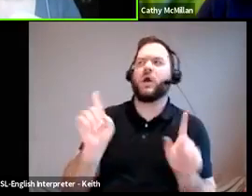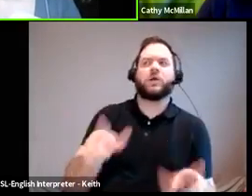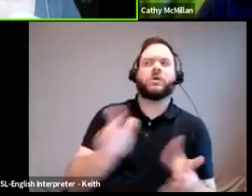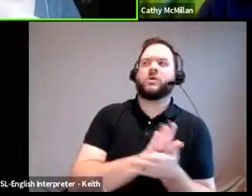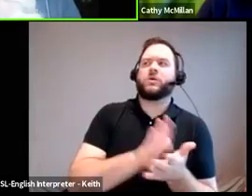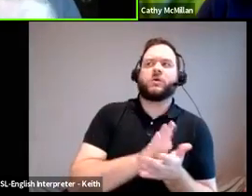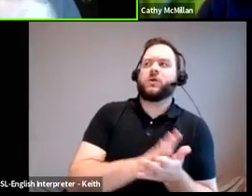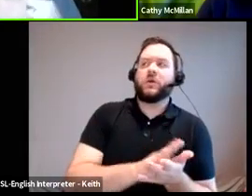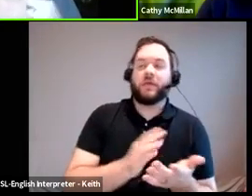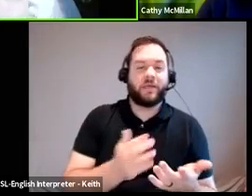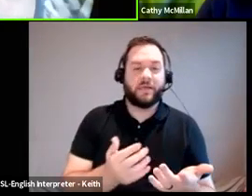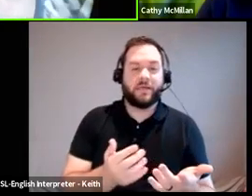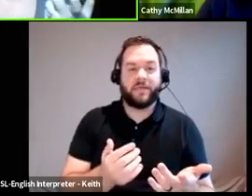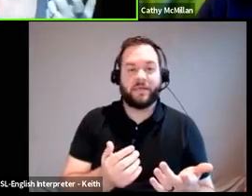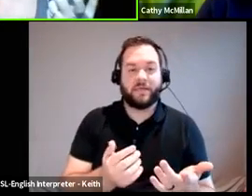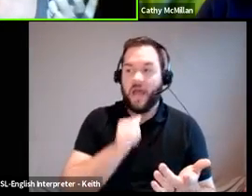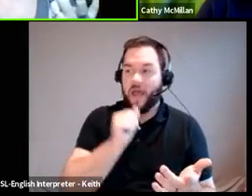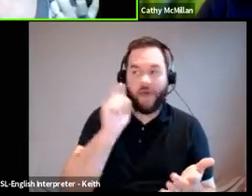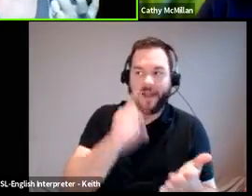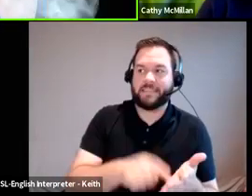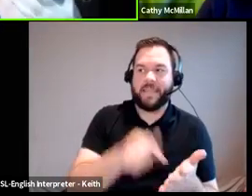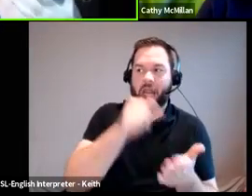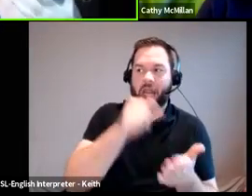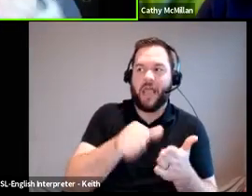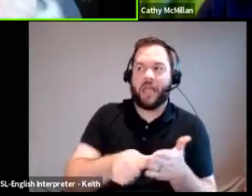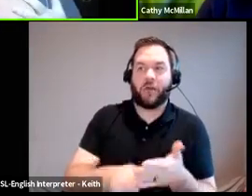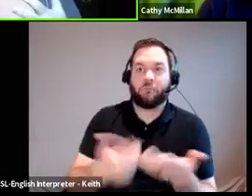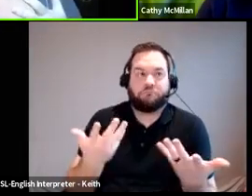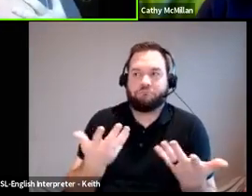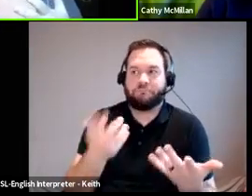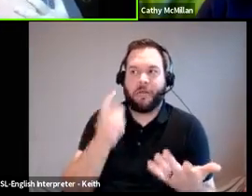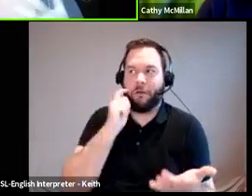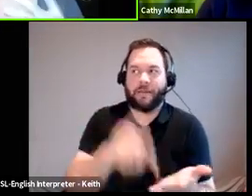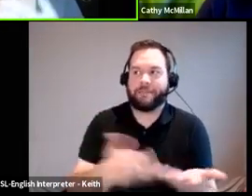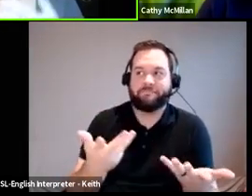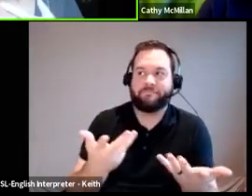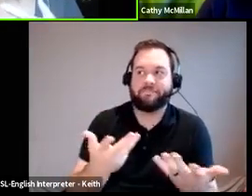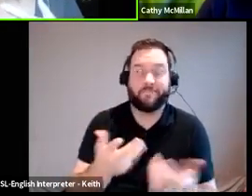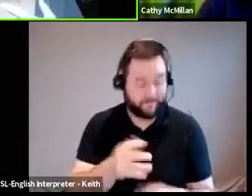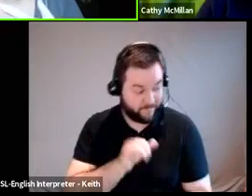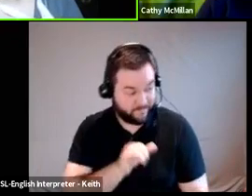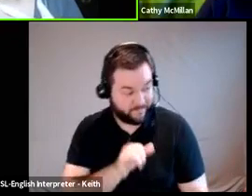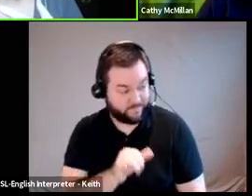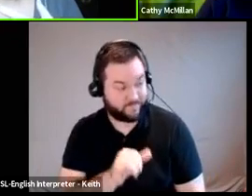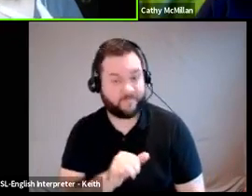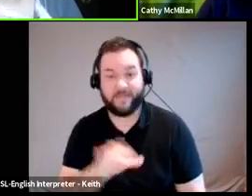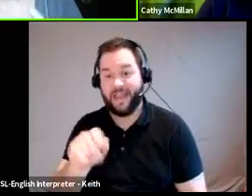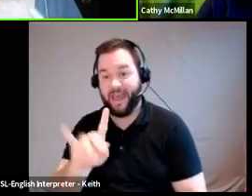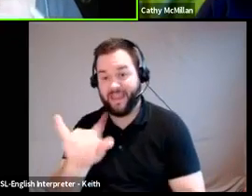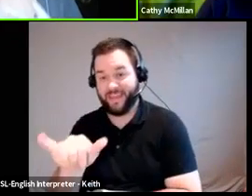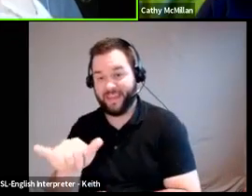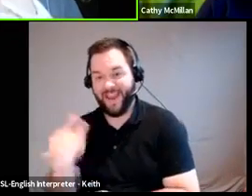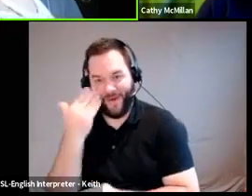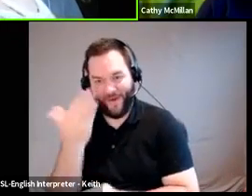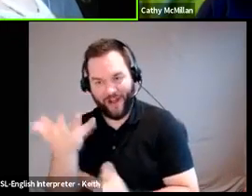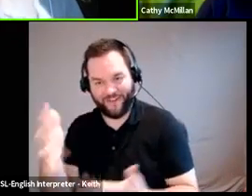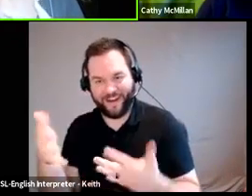refuse refusal and he wasn't. even recognizing sn't even recognizing alphabet letters like aBC. and D D. and Cassie, who had. already